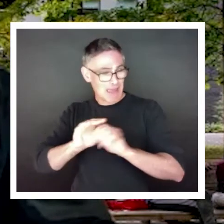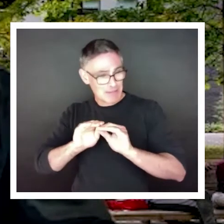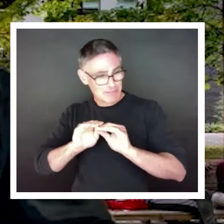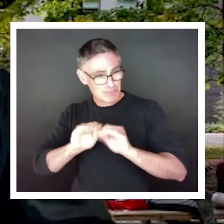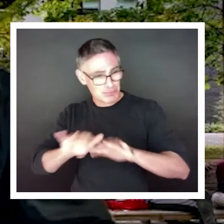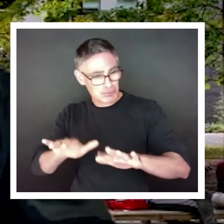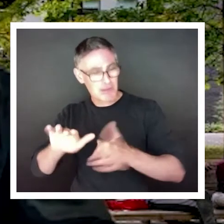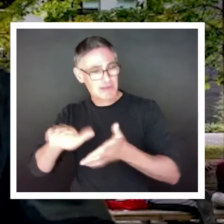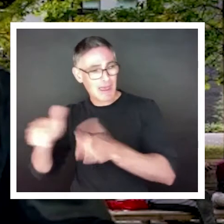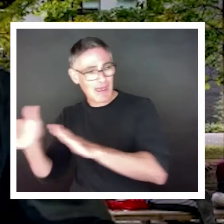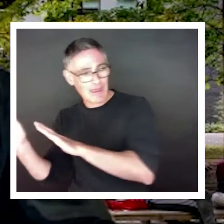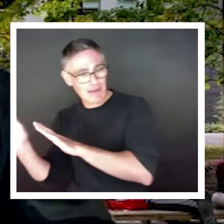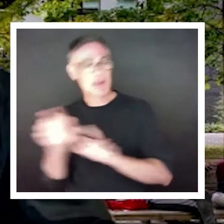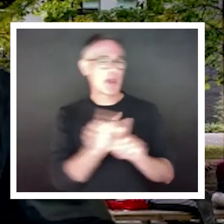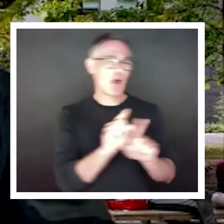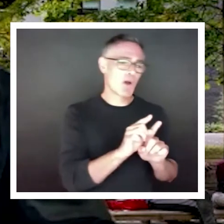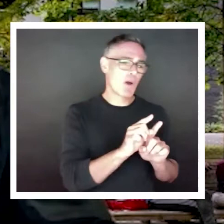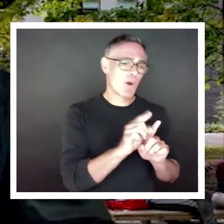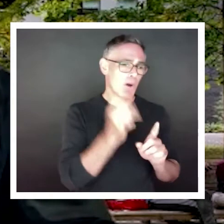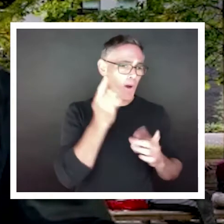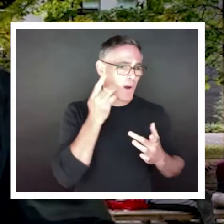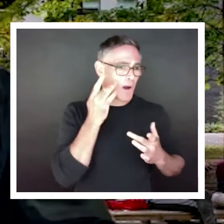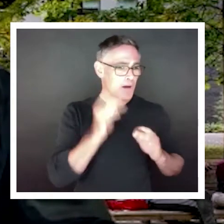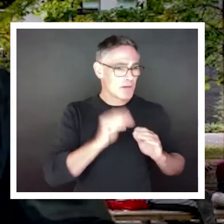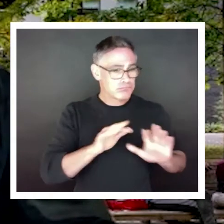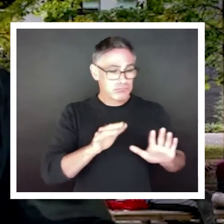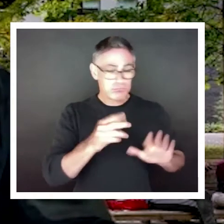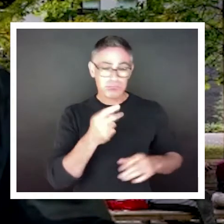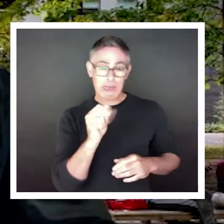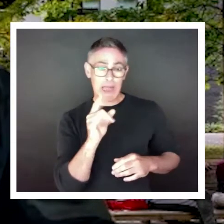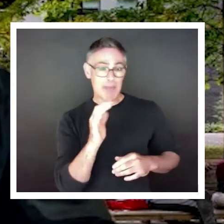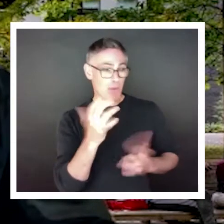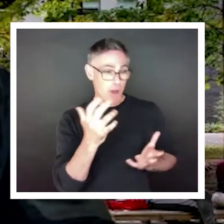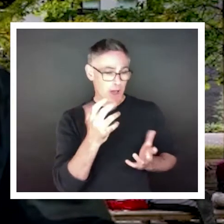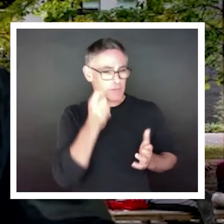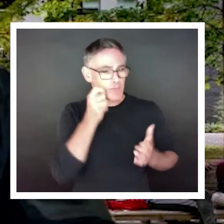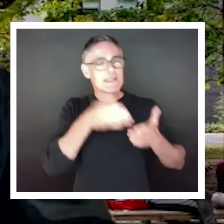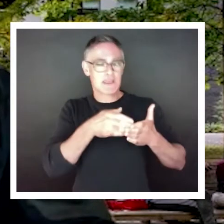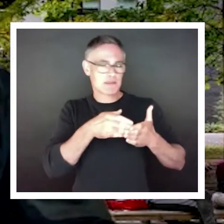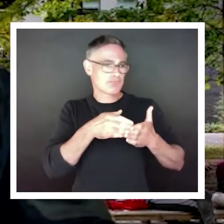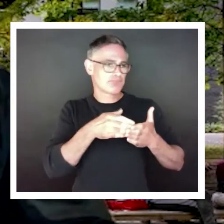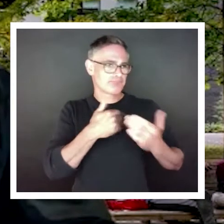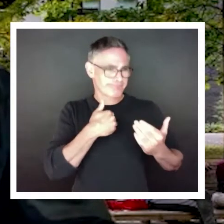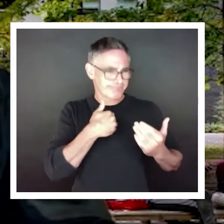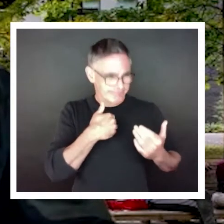to an ongoing pandemic of racism. To the graduating class, and everyone who is joining